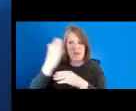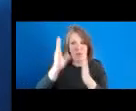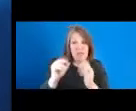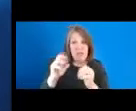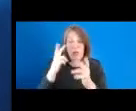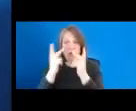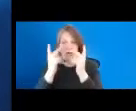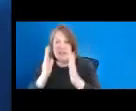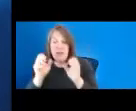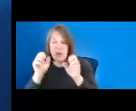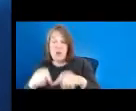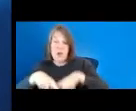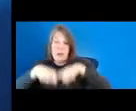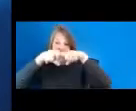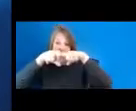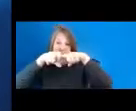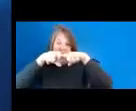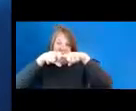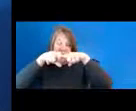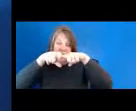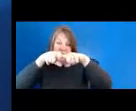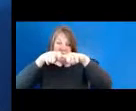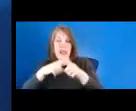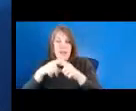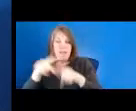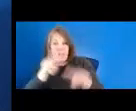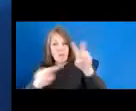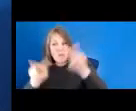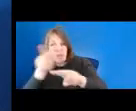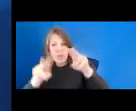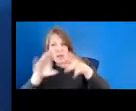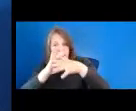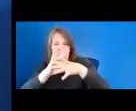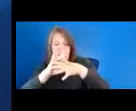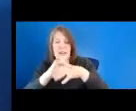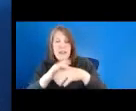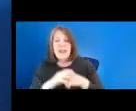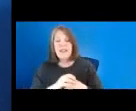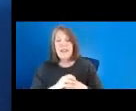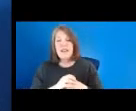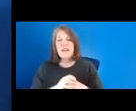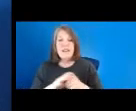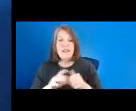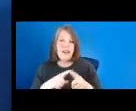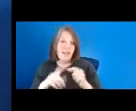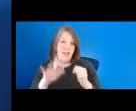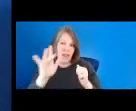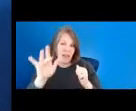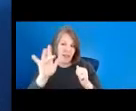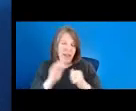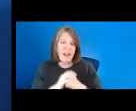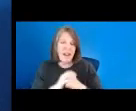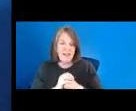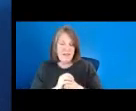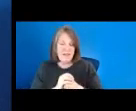you can pause them and then take a look at the content and then click on it like that.